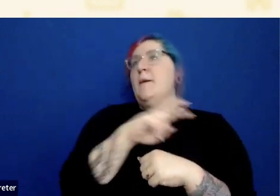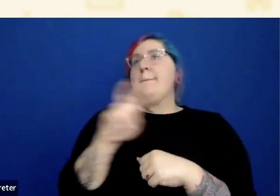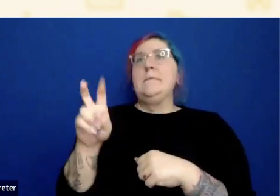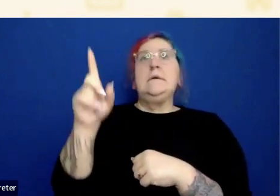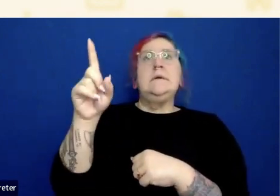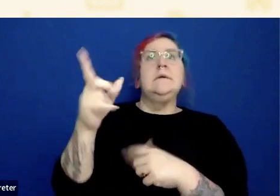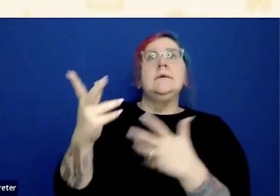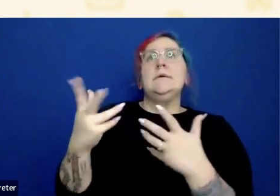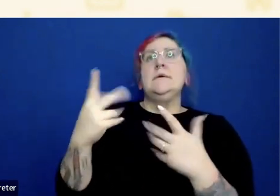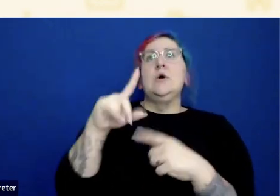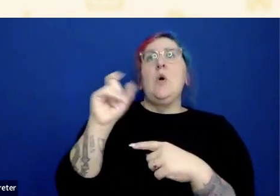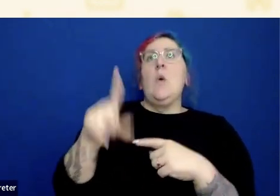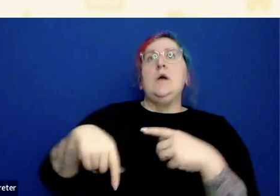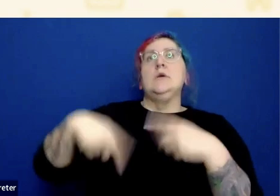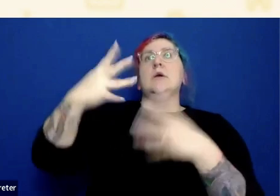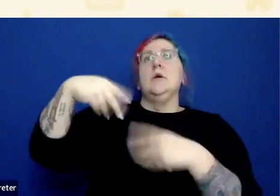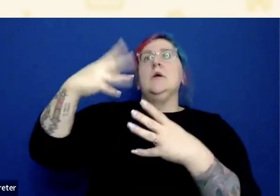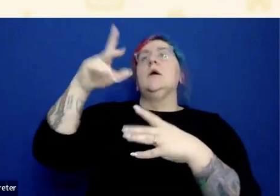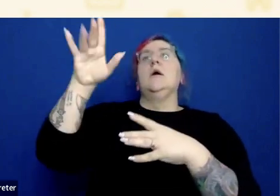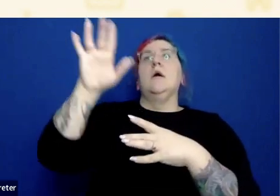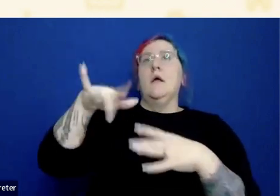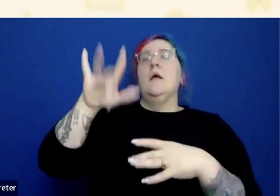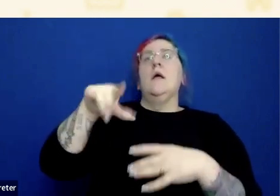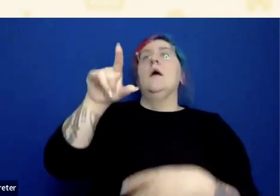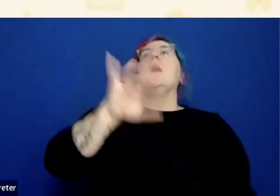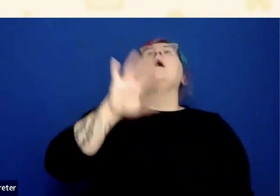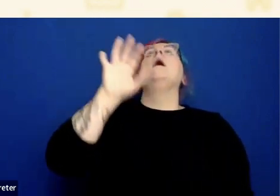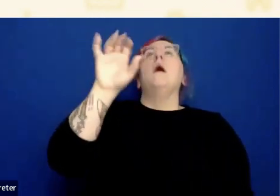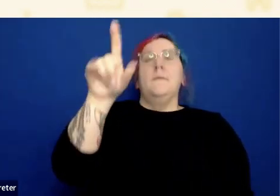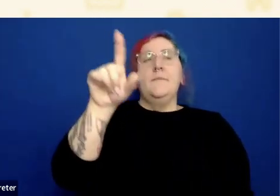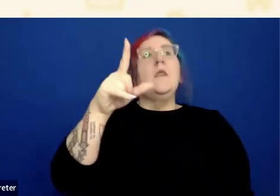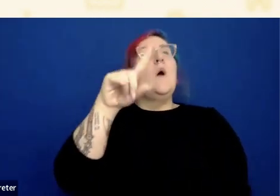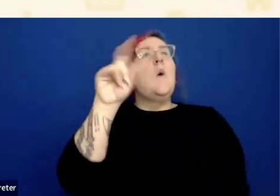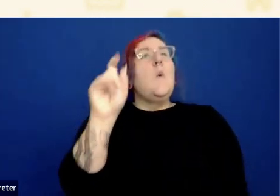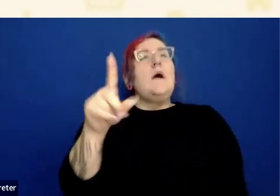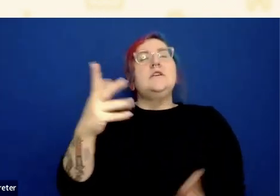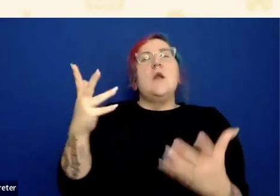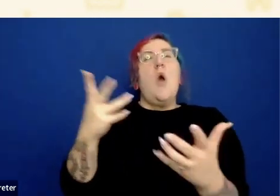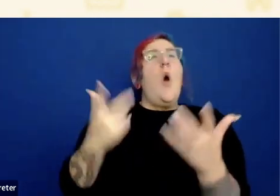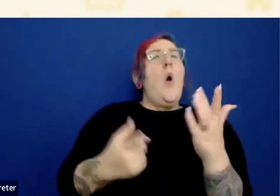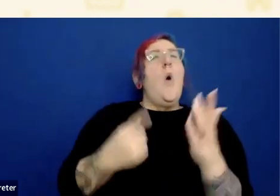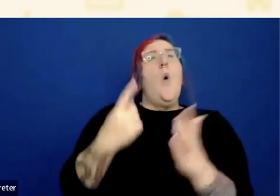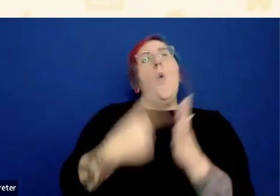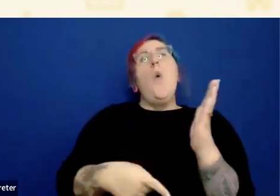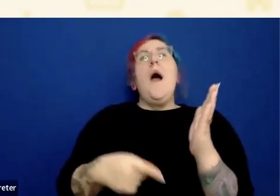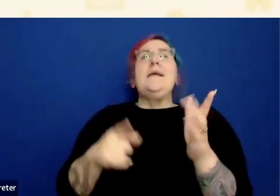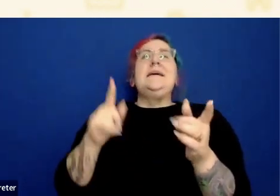The question is: What effective change management strategies can we adopt as designers and developers?